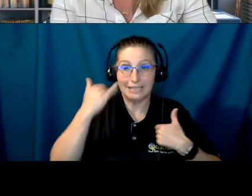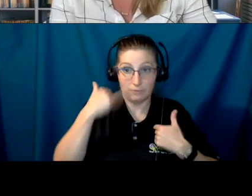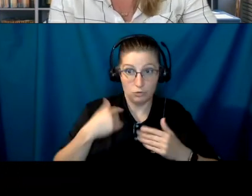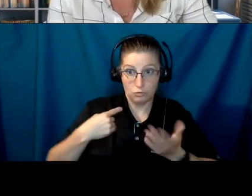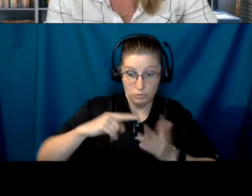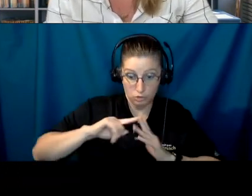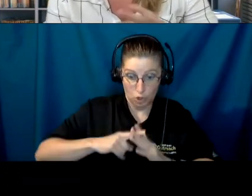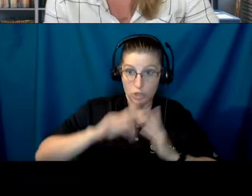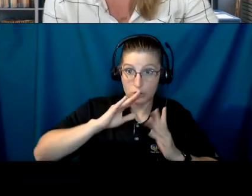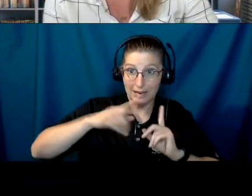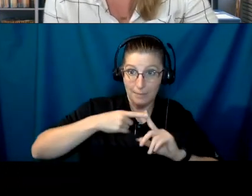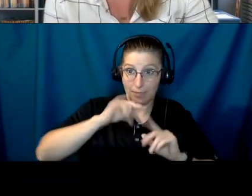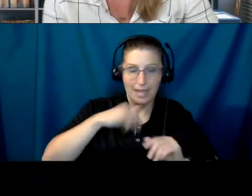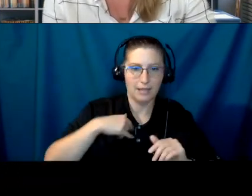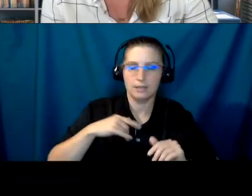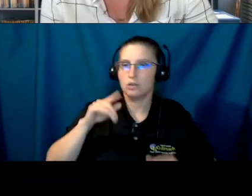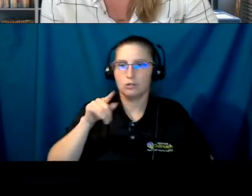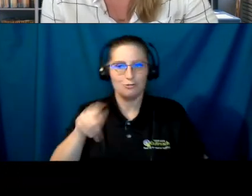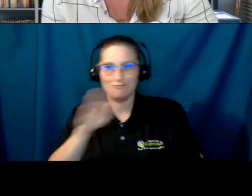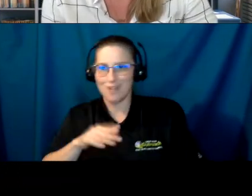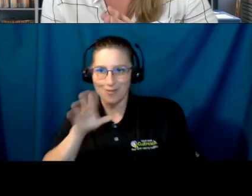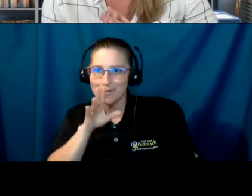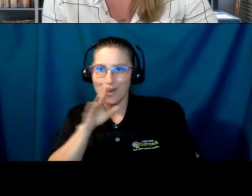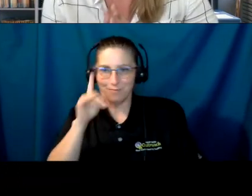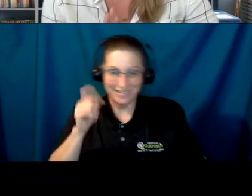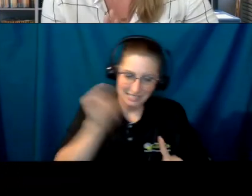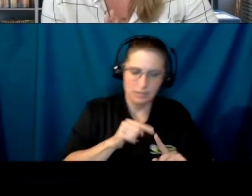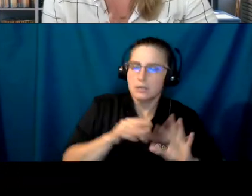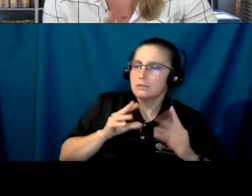you did not get to talk for the rest of the conversation because he had so much information